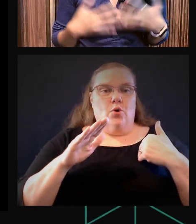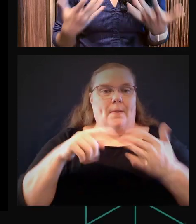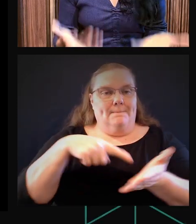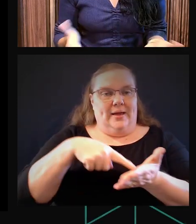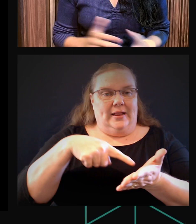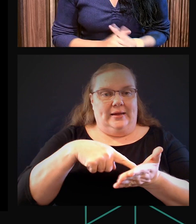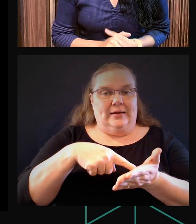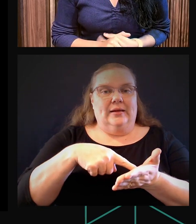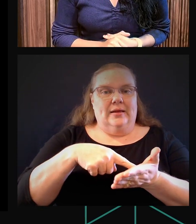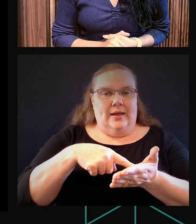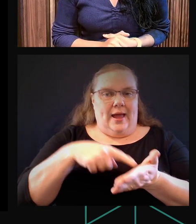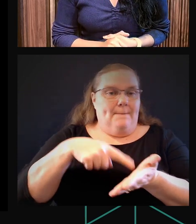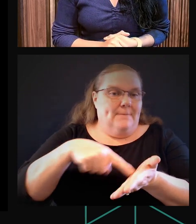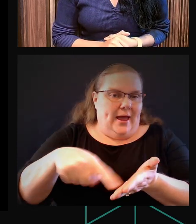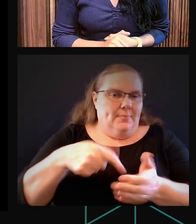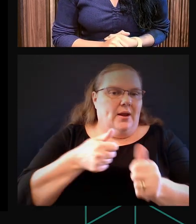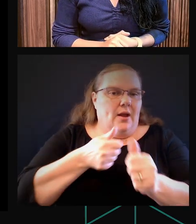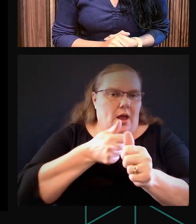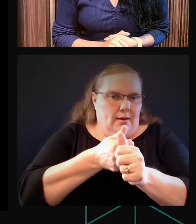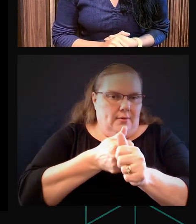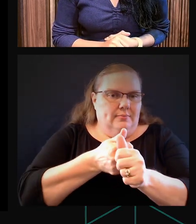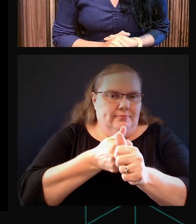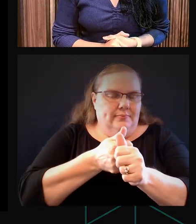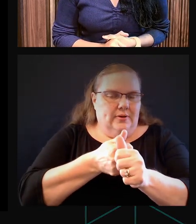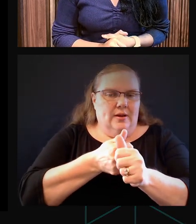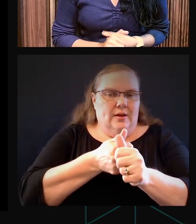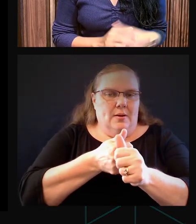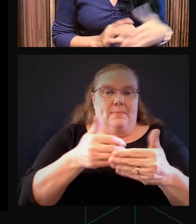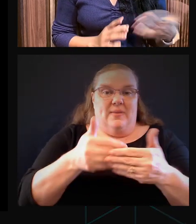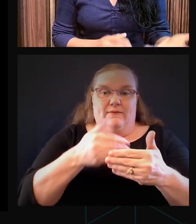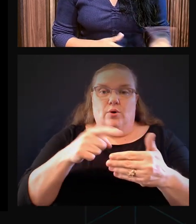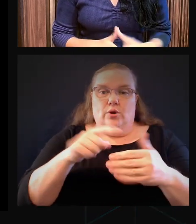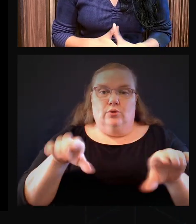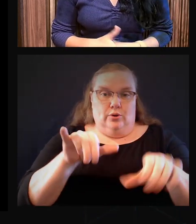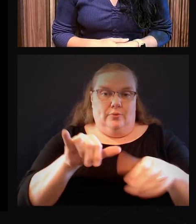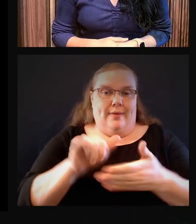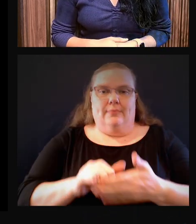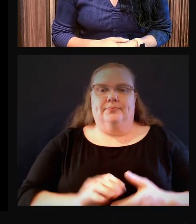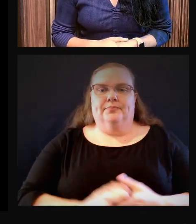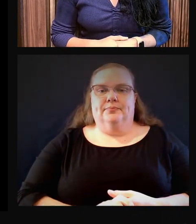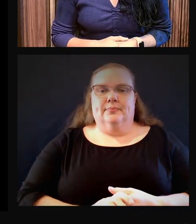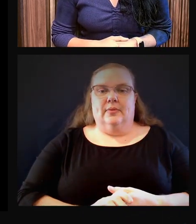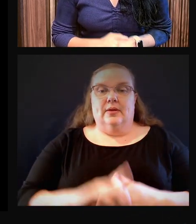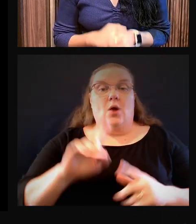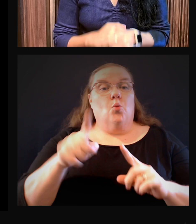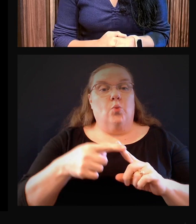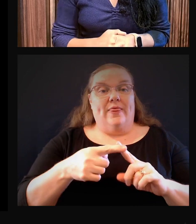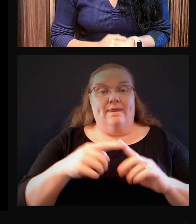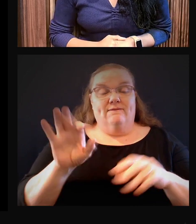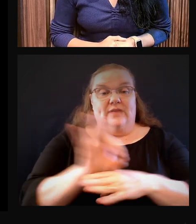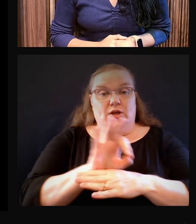prior to enabling the feature on your title. Once the feature has enabled, we require 48 hours